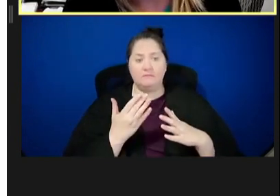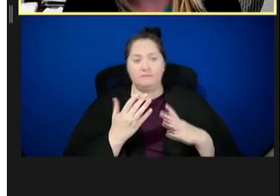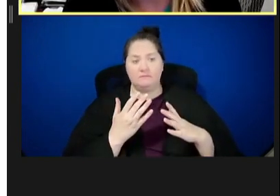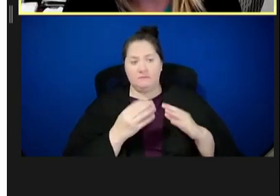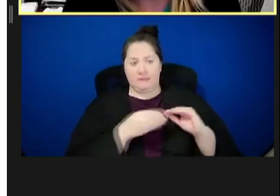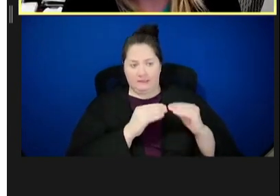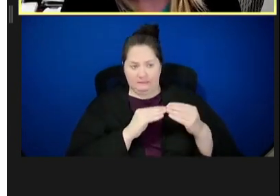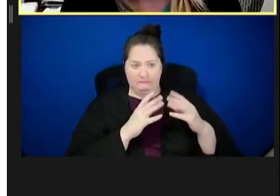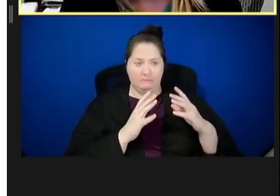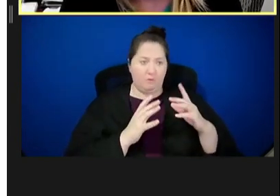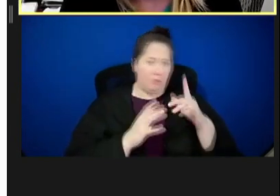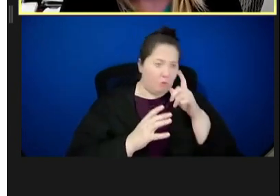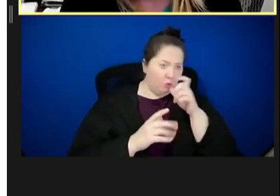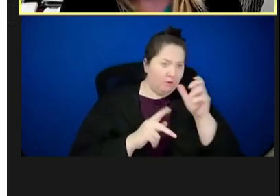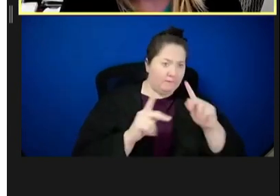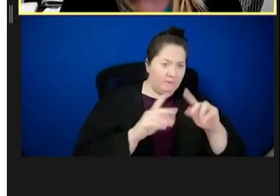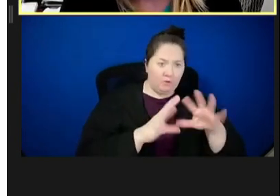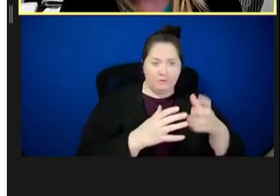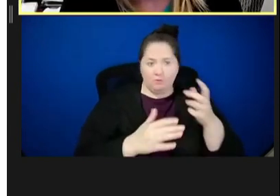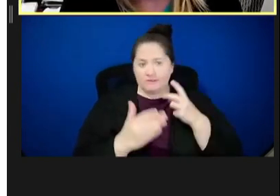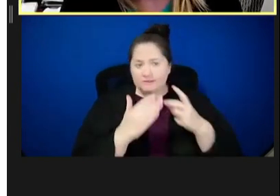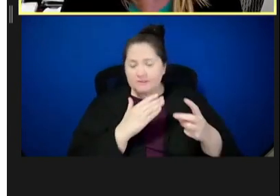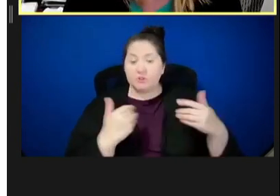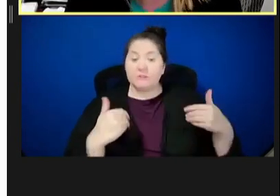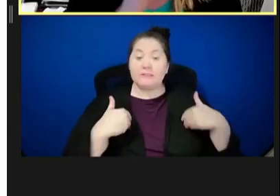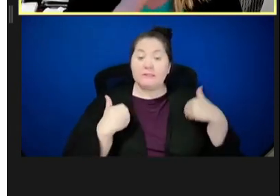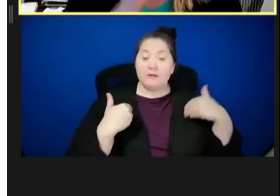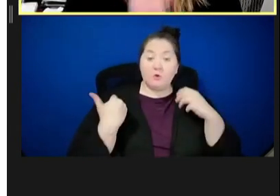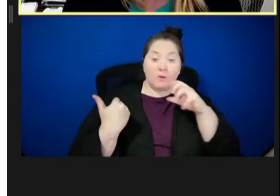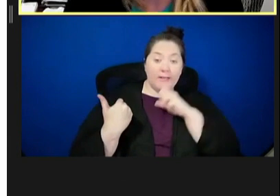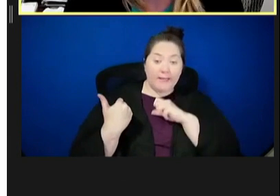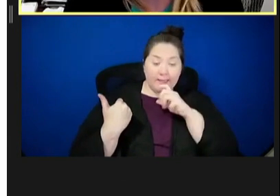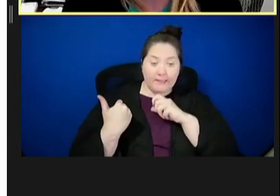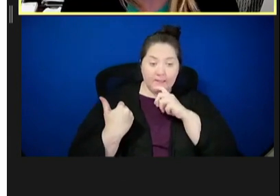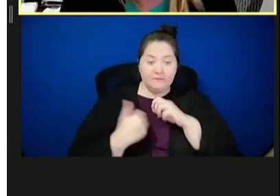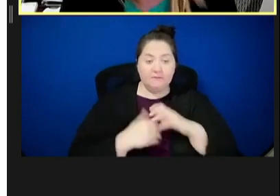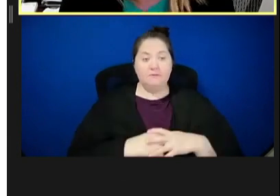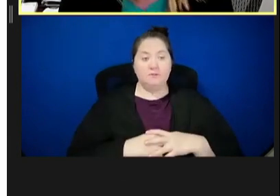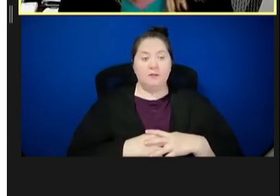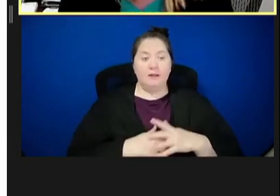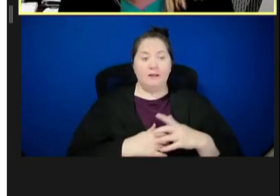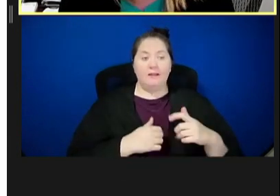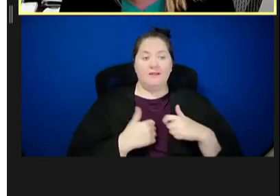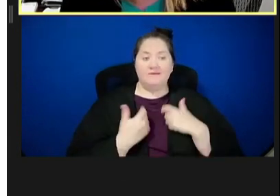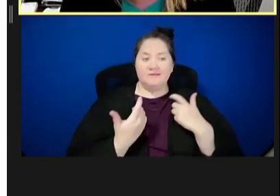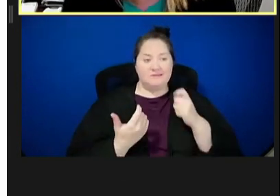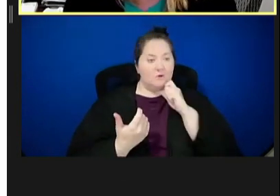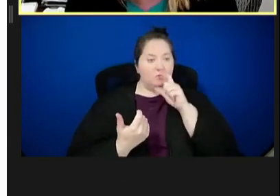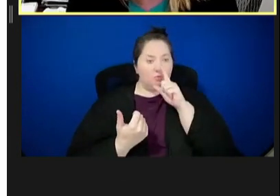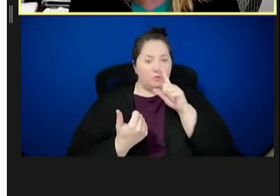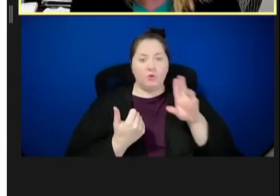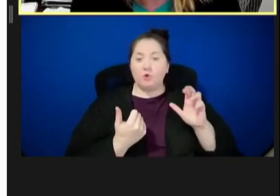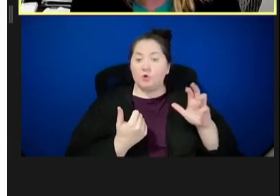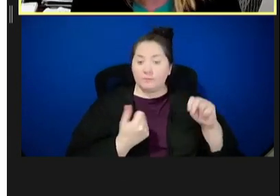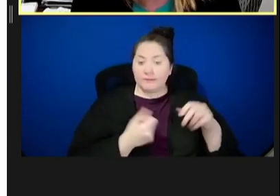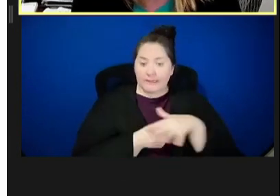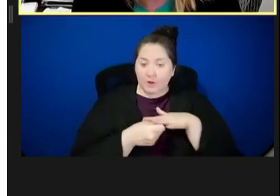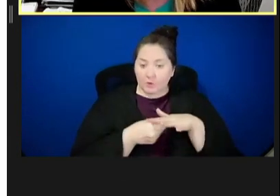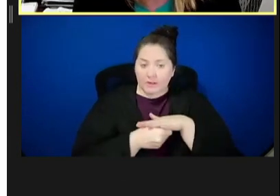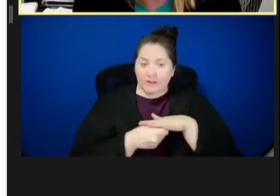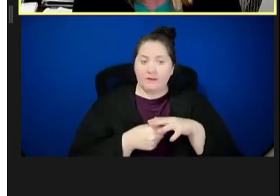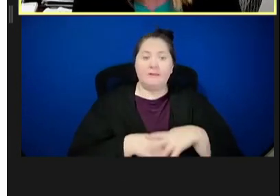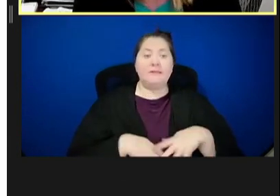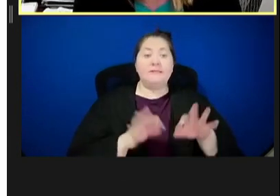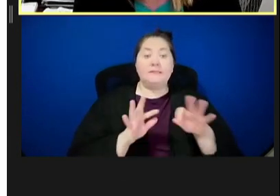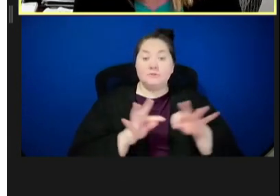factors. Things like younger age, living in a less urban context, being an essential worker,